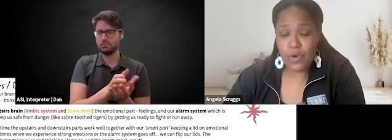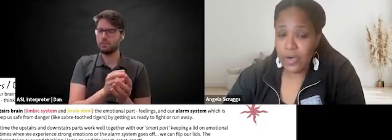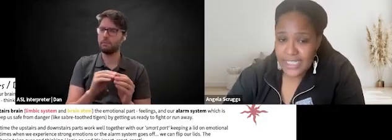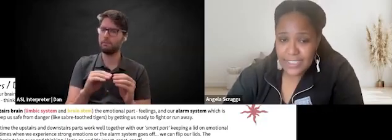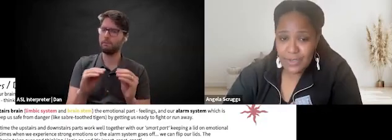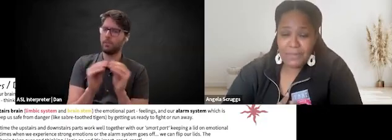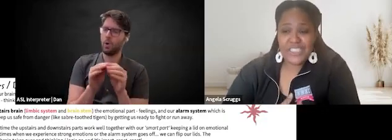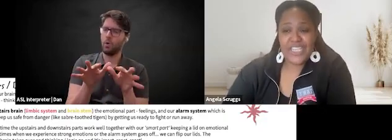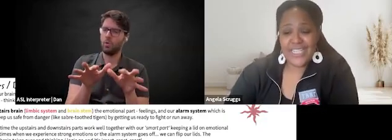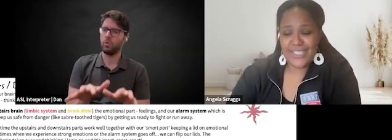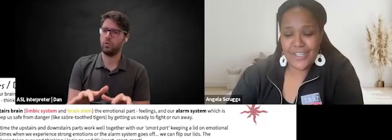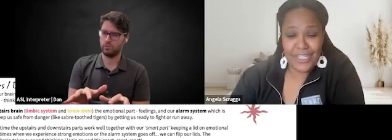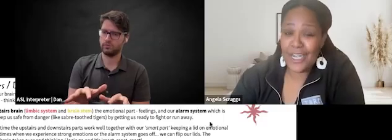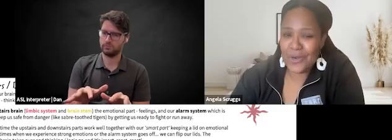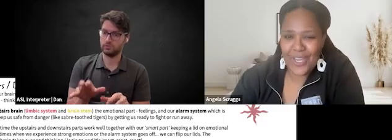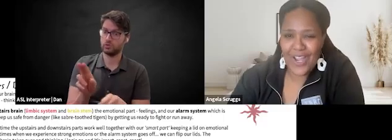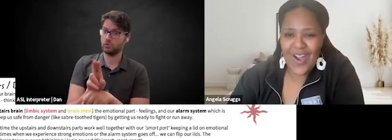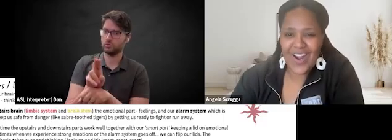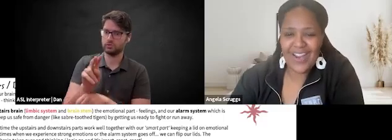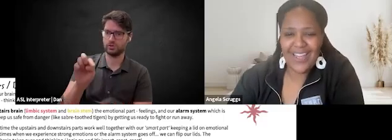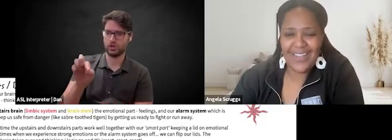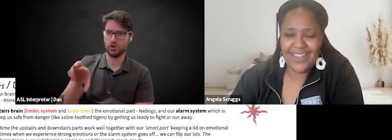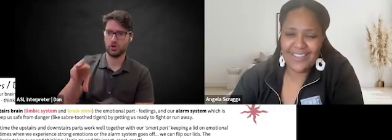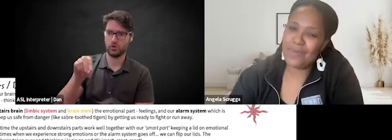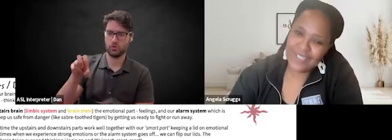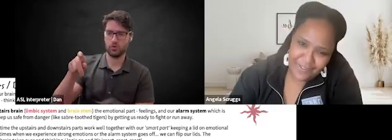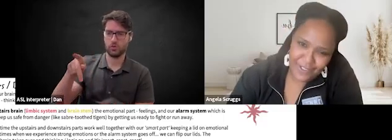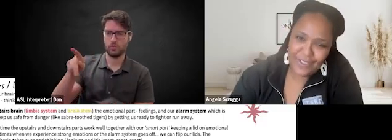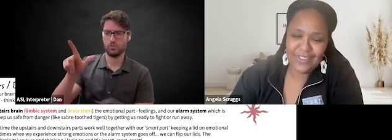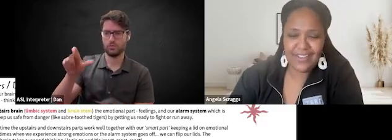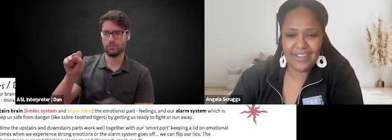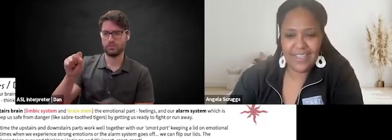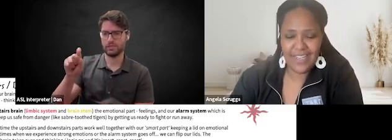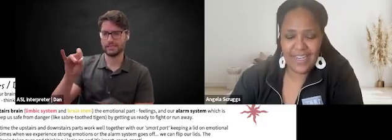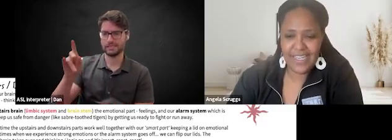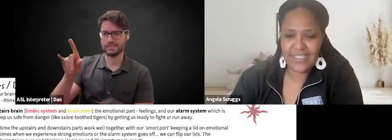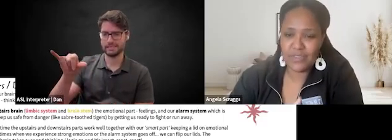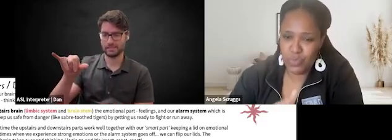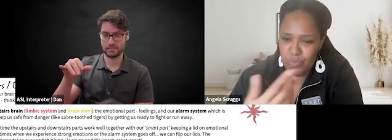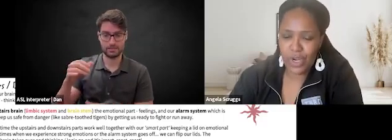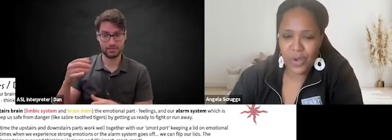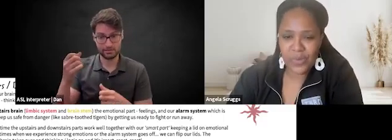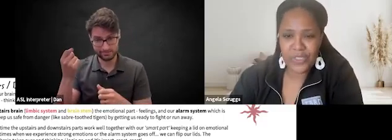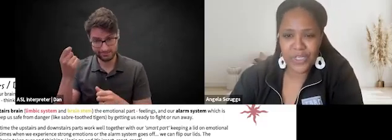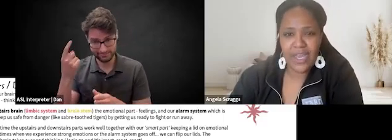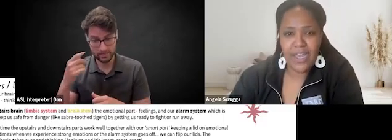Of course, that's gonna be much easier the younger we are. And, uh... the more difficult it is, is when we're older.